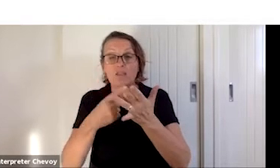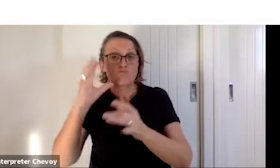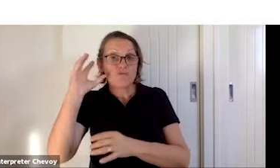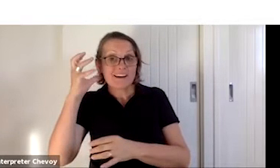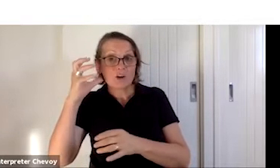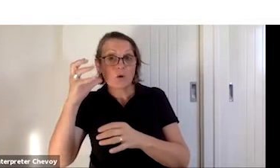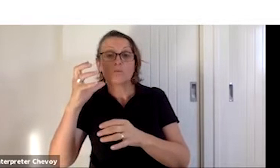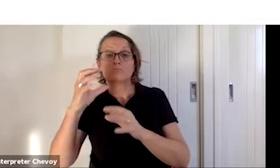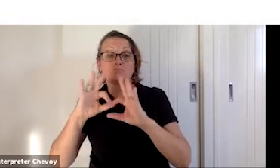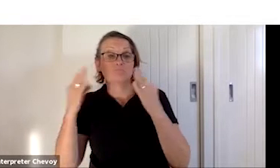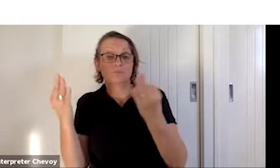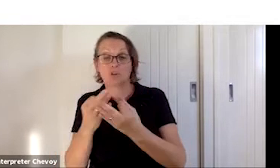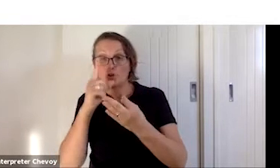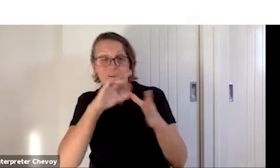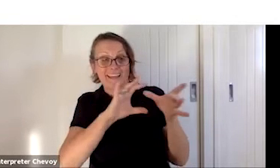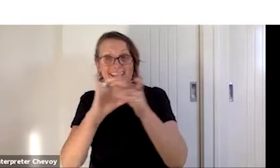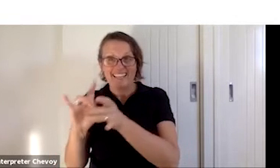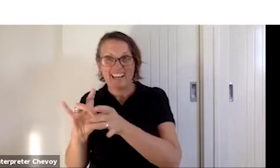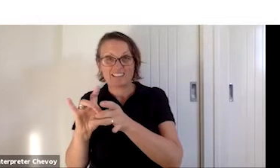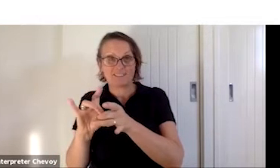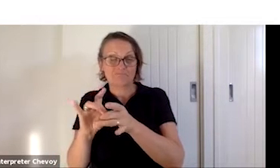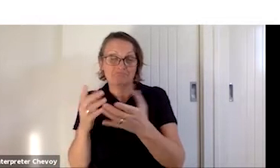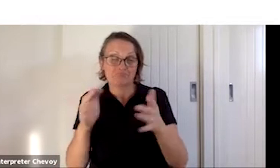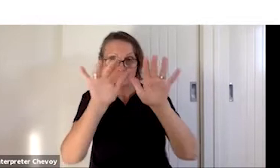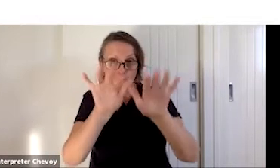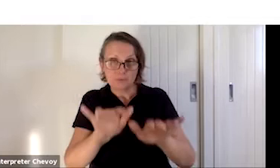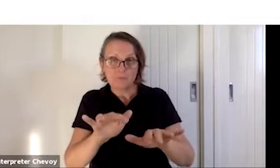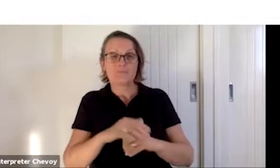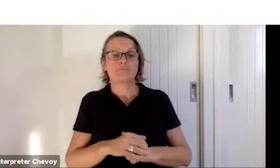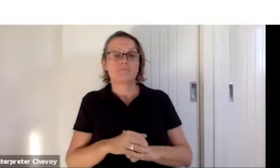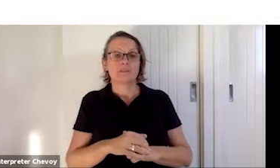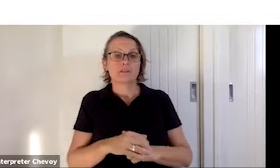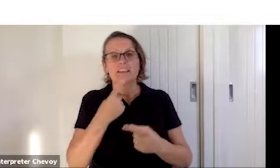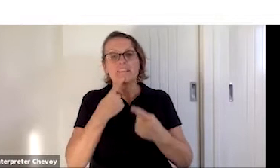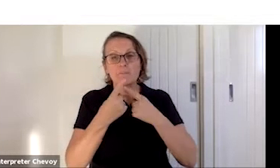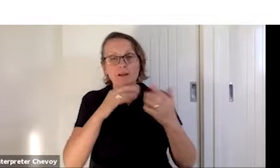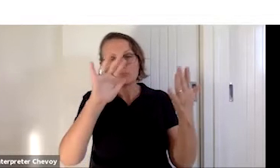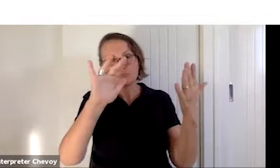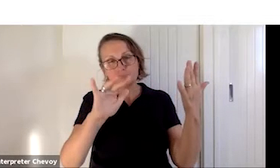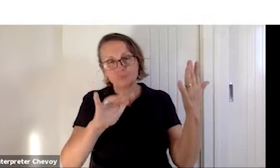you could put that in. This is all your standard information, first name, last name,